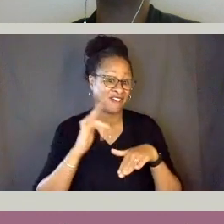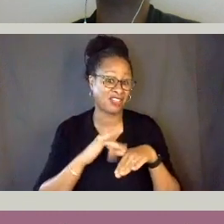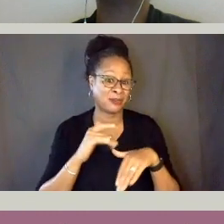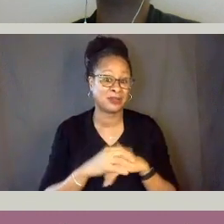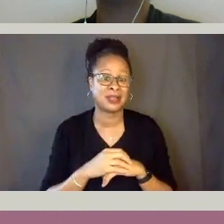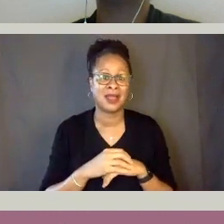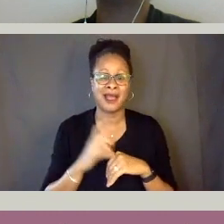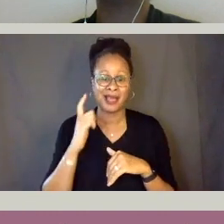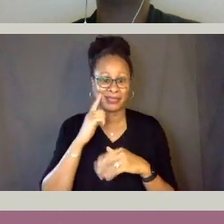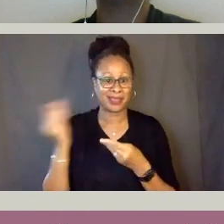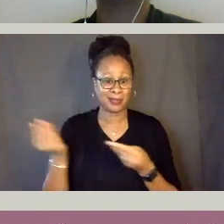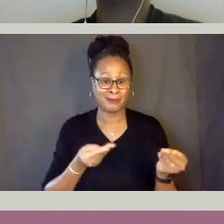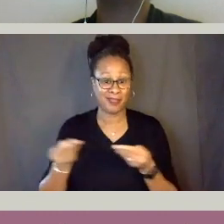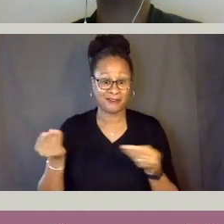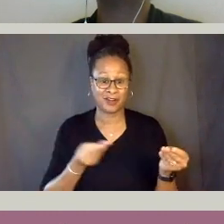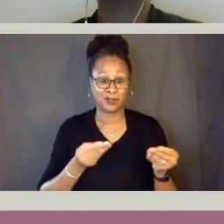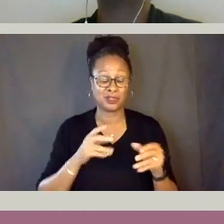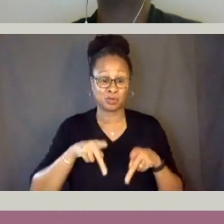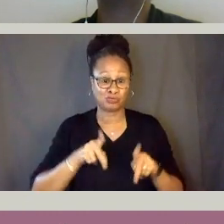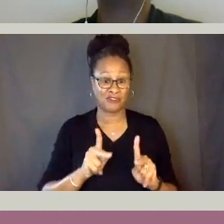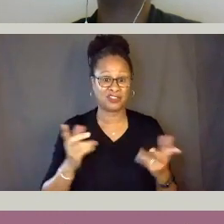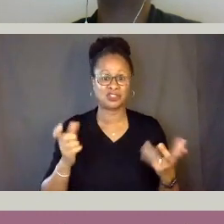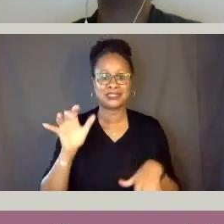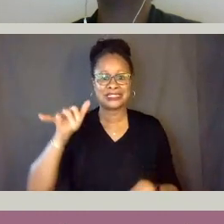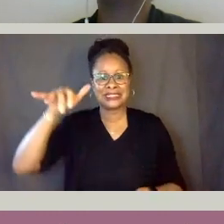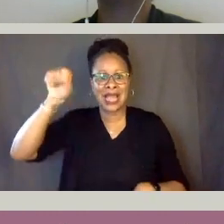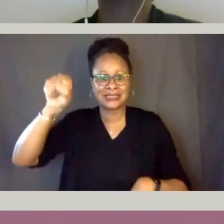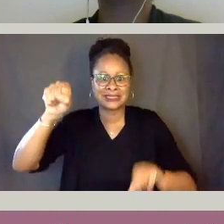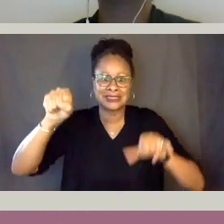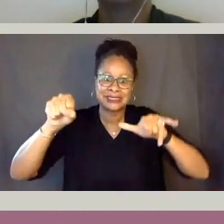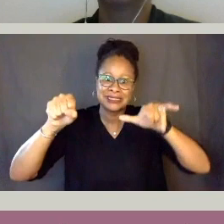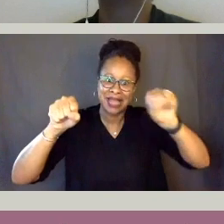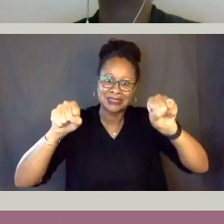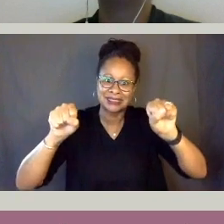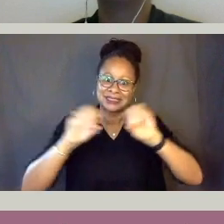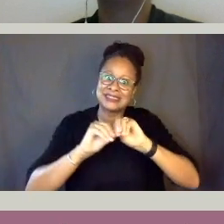and say the answer for this group is yes, absolutely.